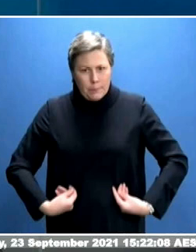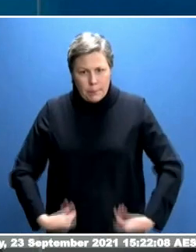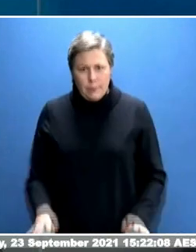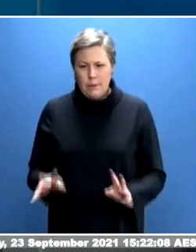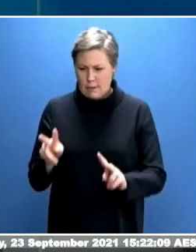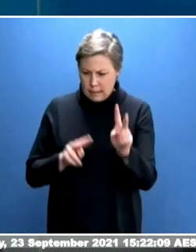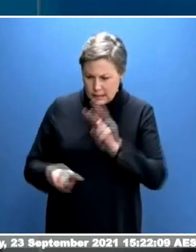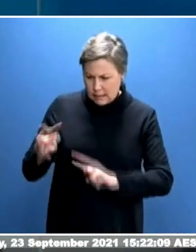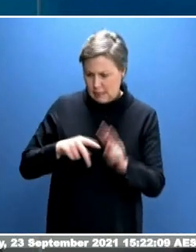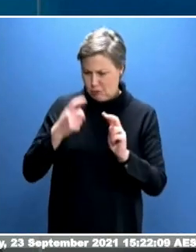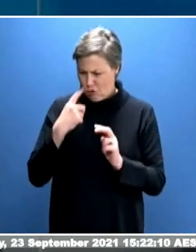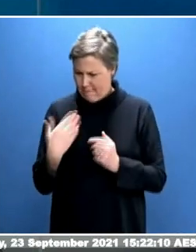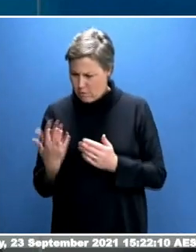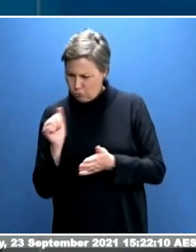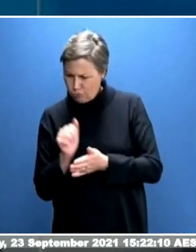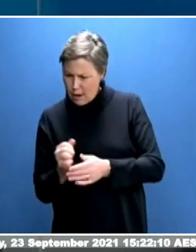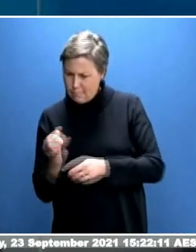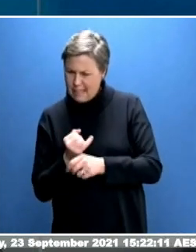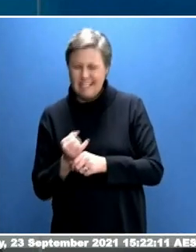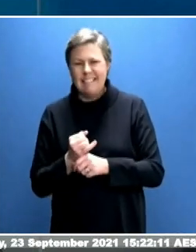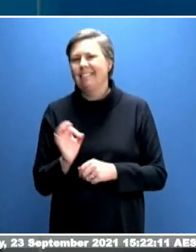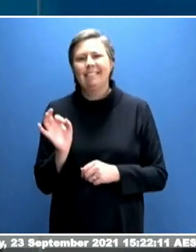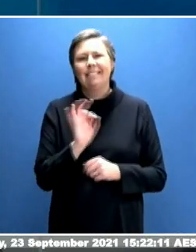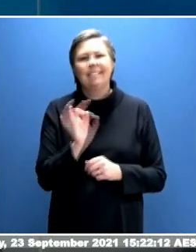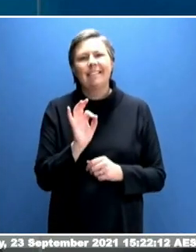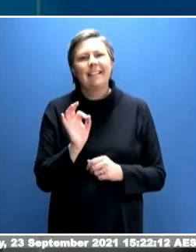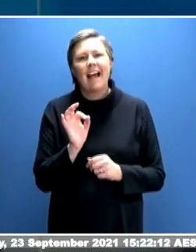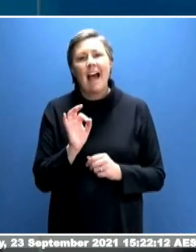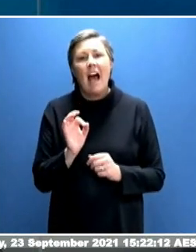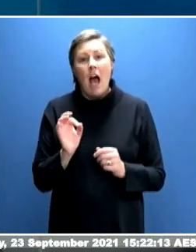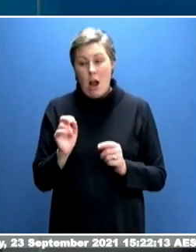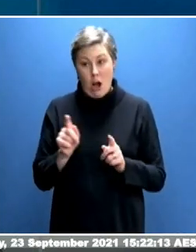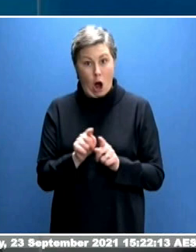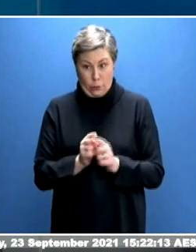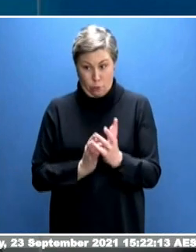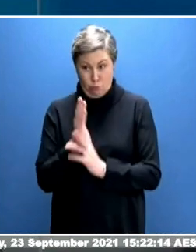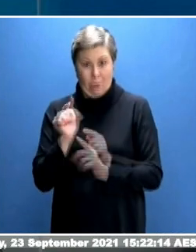It's the point where we can start doing a therapeutic intervention,